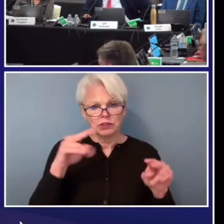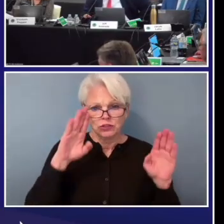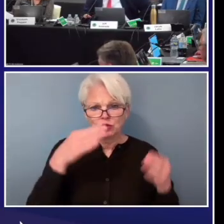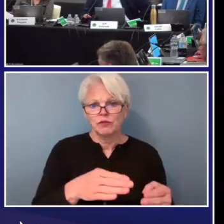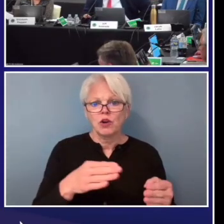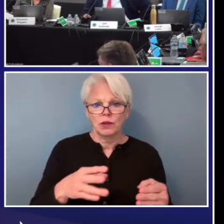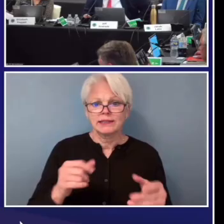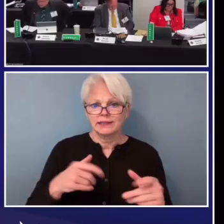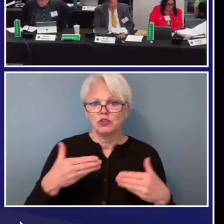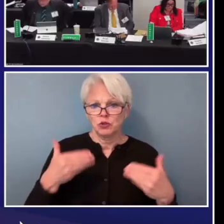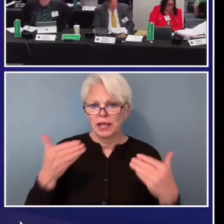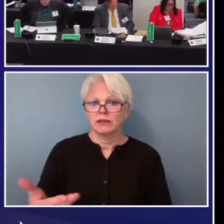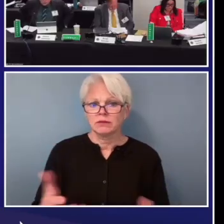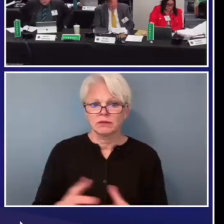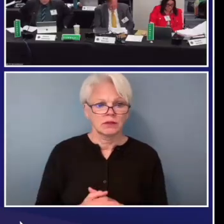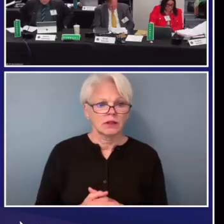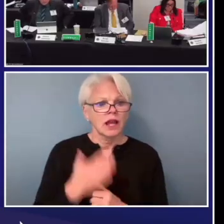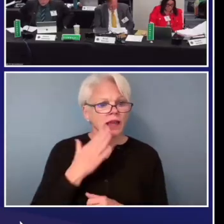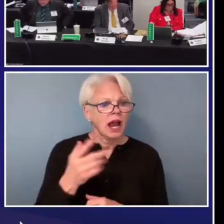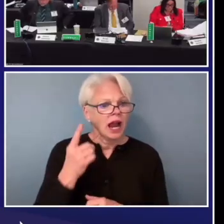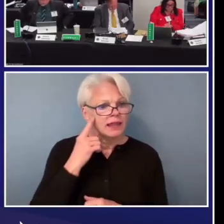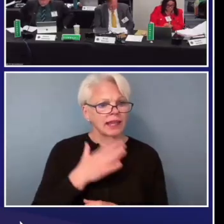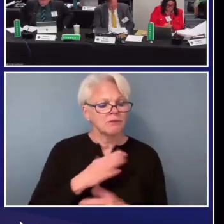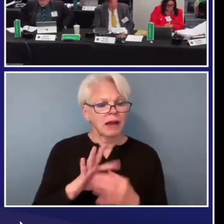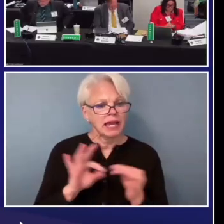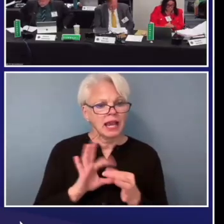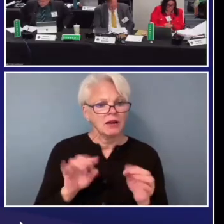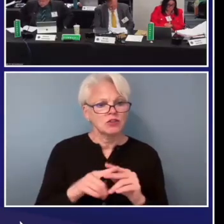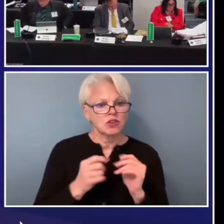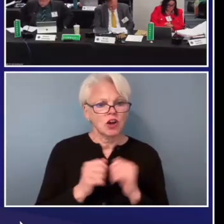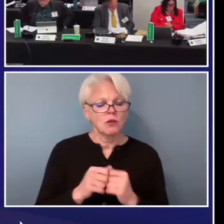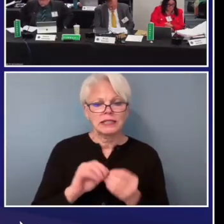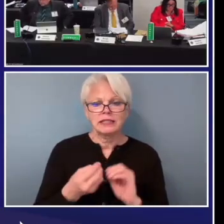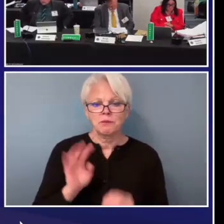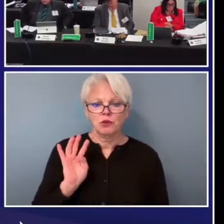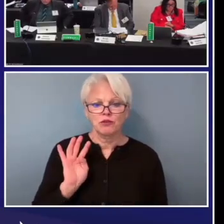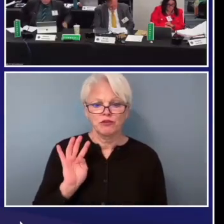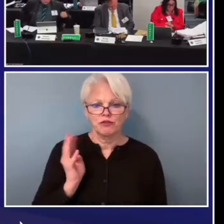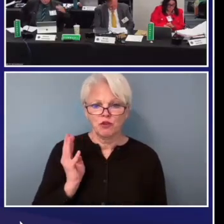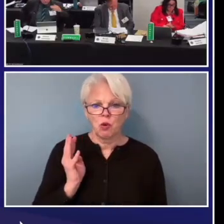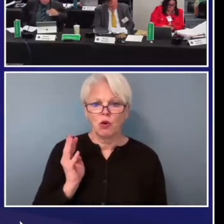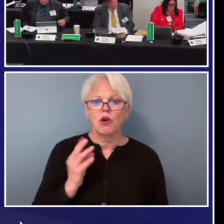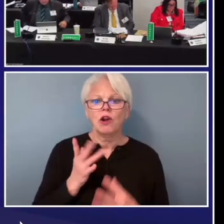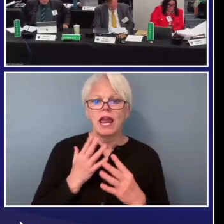Thank you. I think my my comments really start with number 4 here and move through the